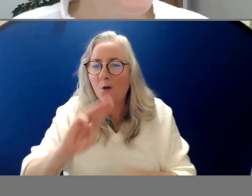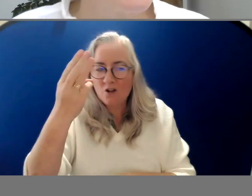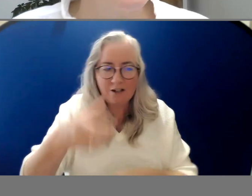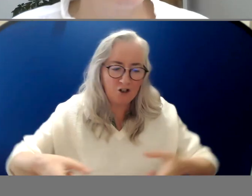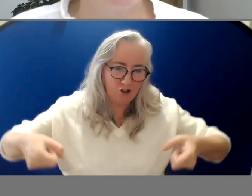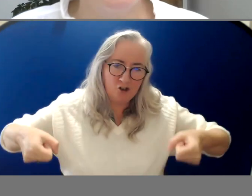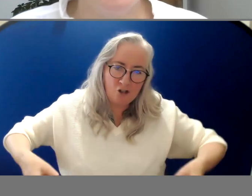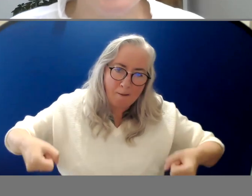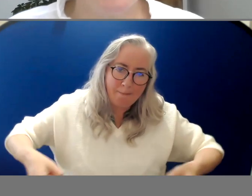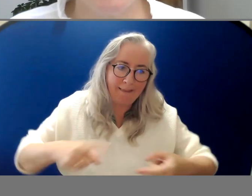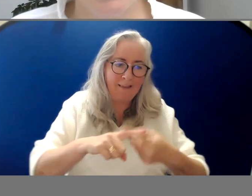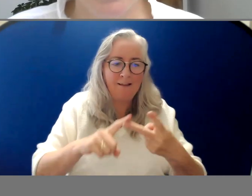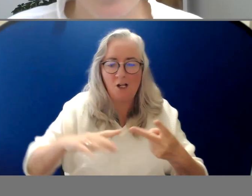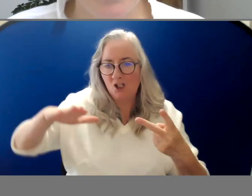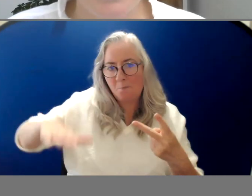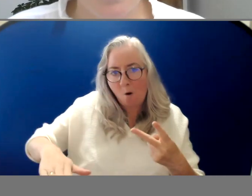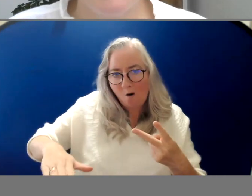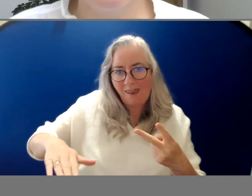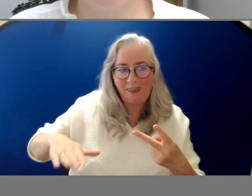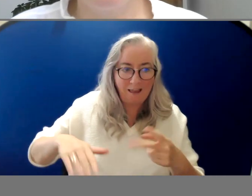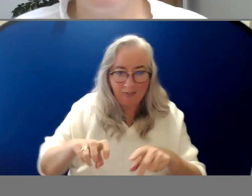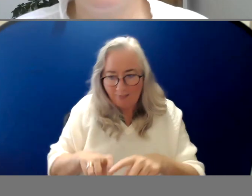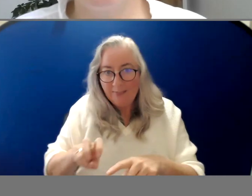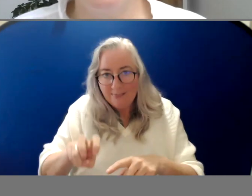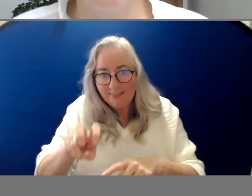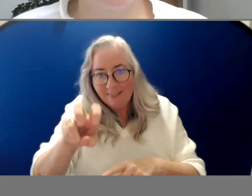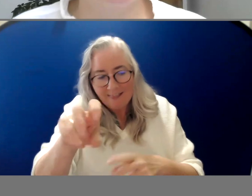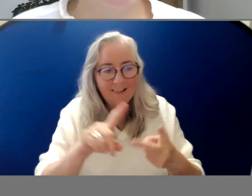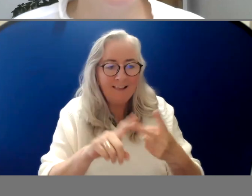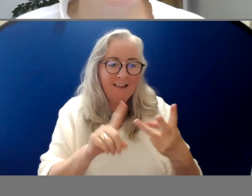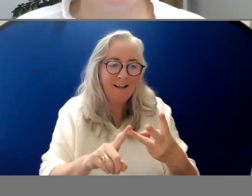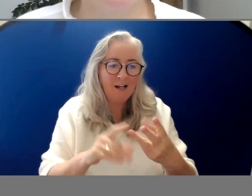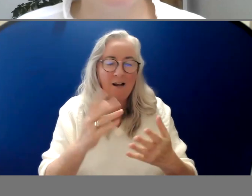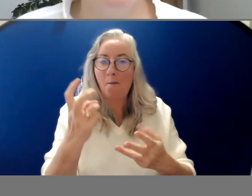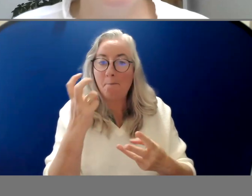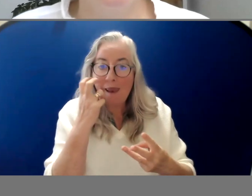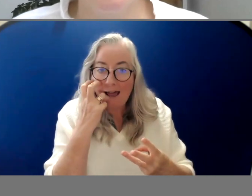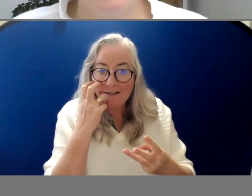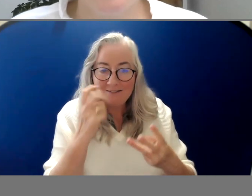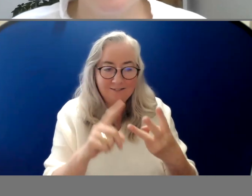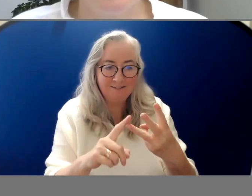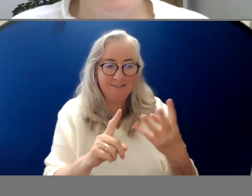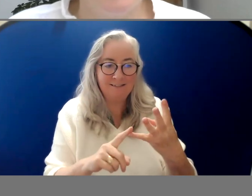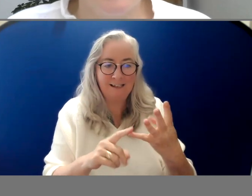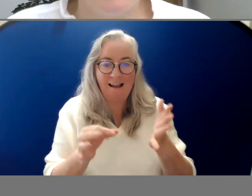bags of a small child encountering steps of somebody who's visually impaired using a guide dog